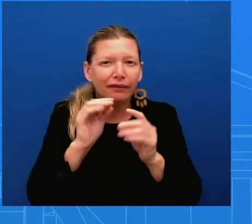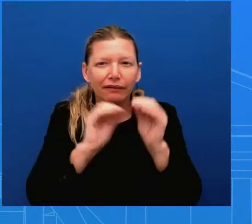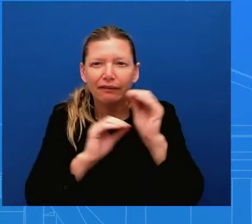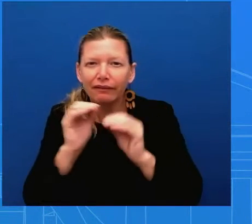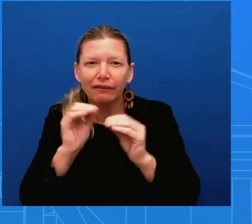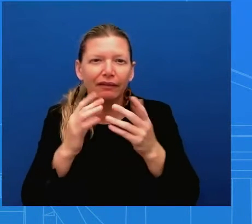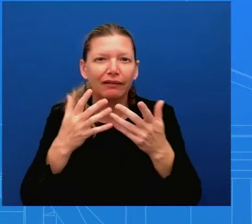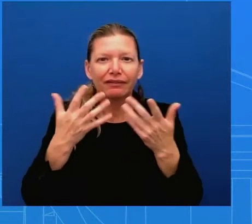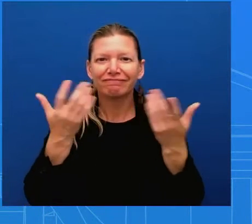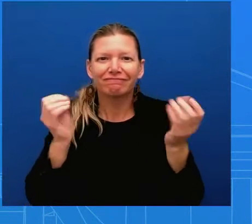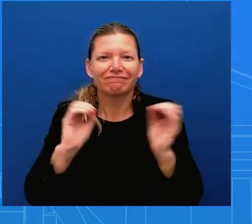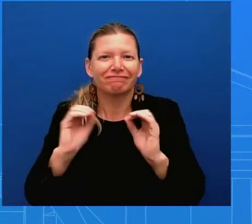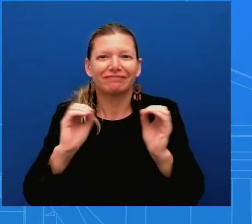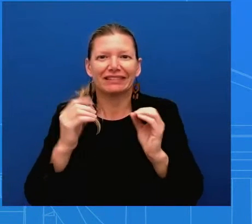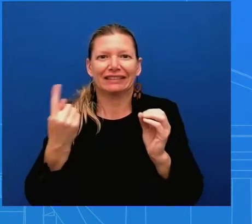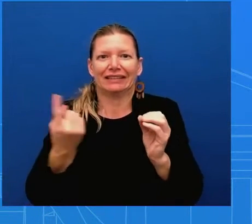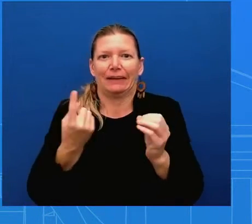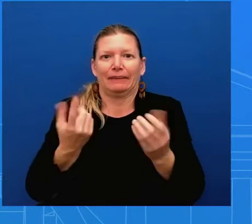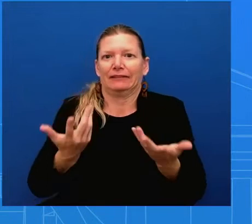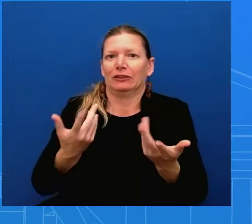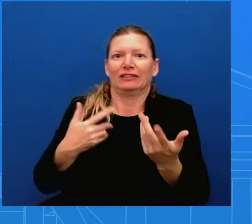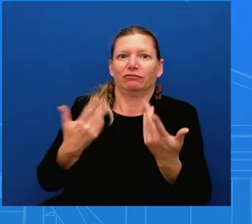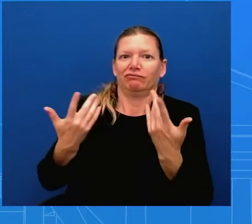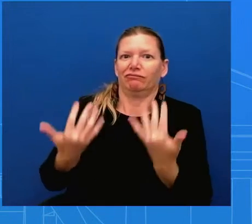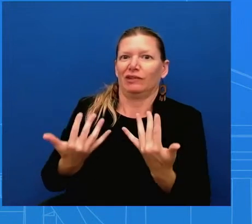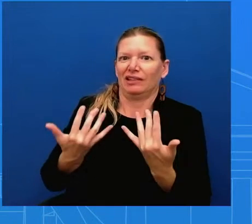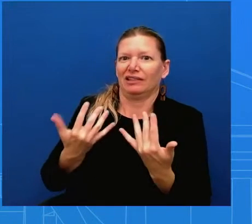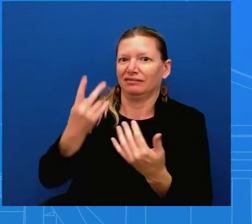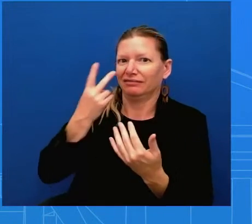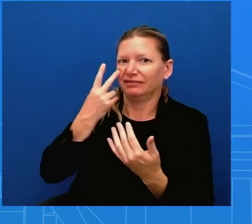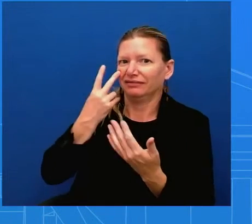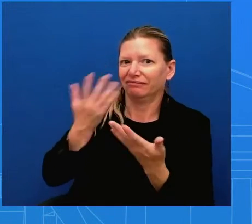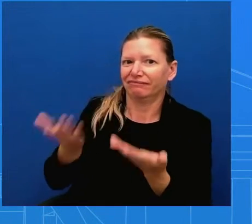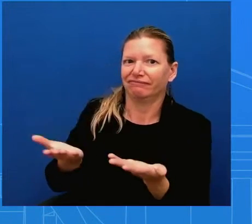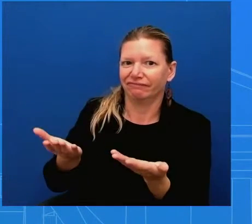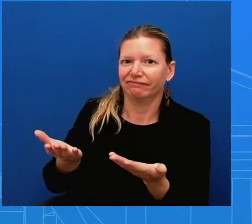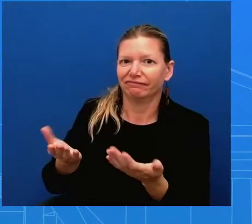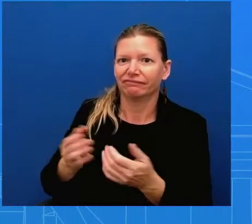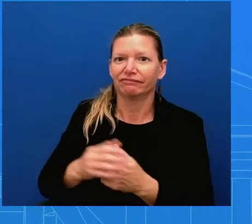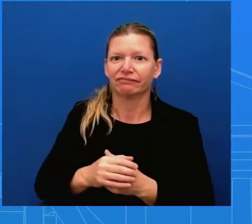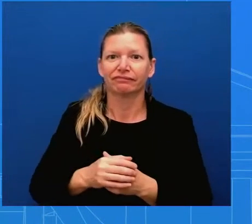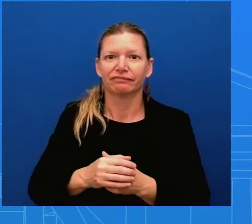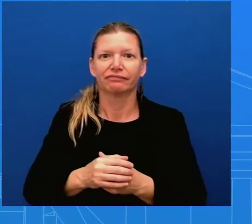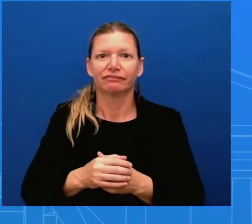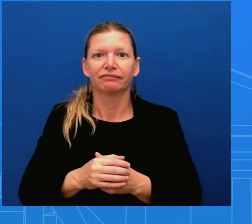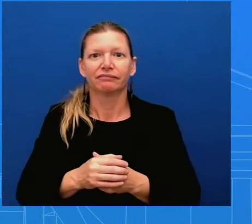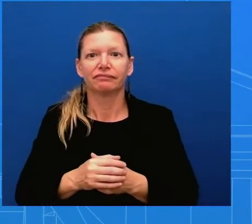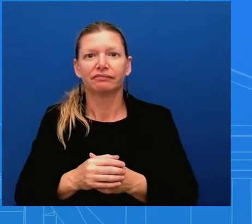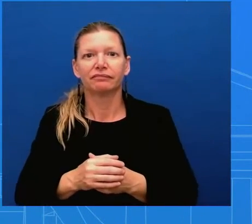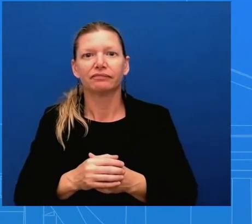The Press: Jake, you've said some of the most strongest words yet about the Palestinians -- protecting them, protecting the innocent civilians,